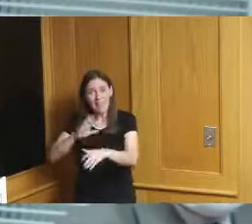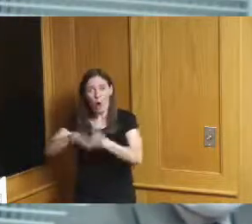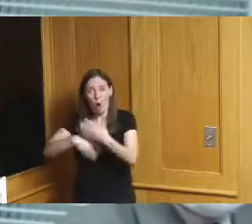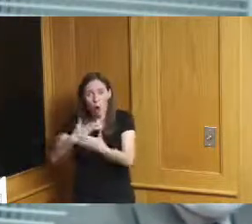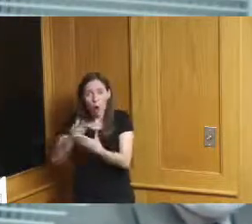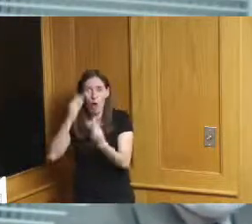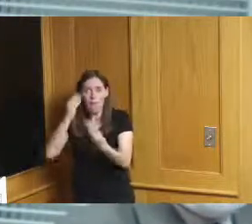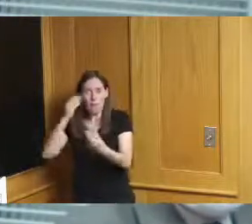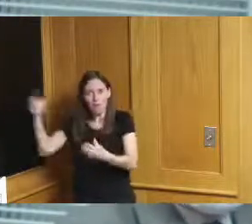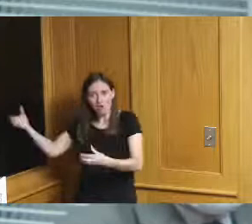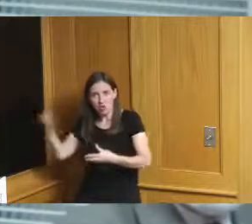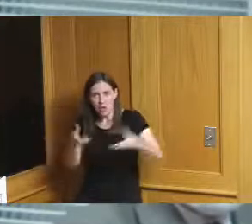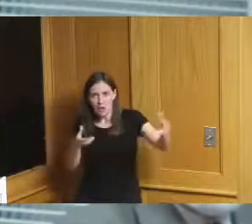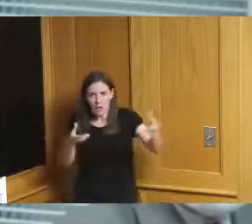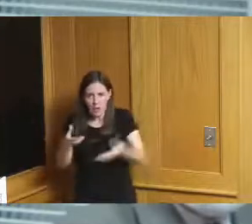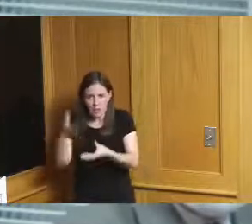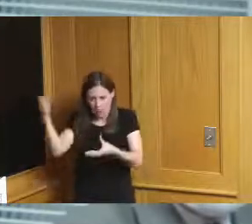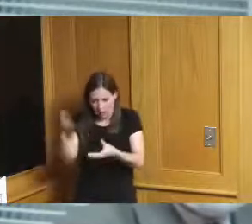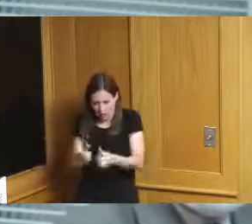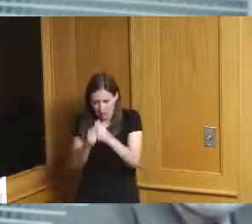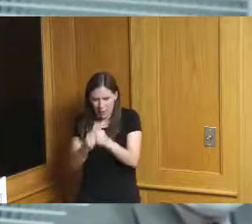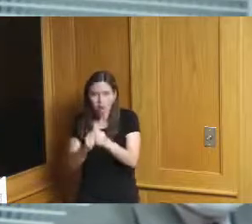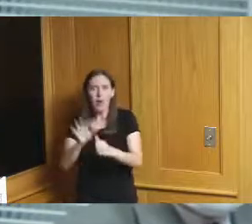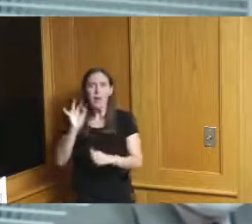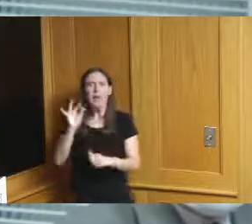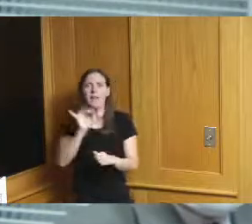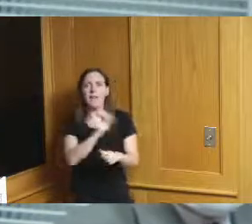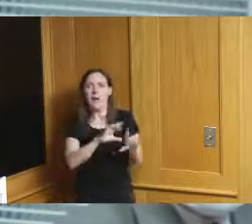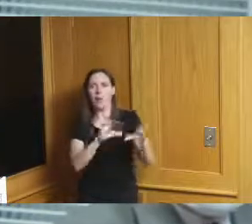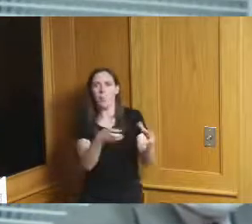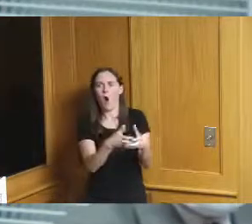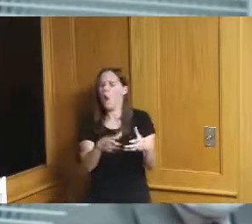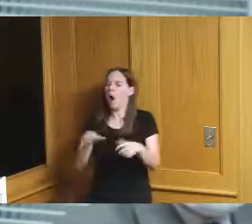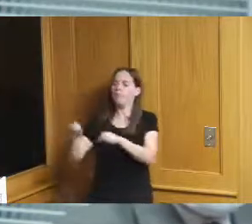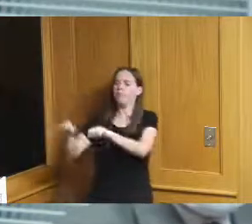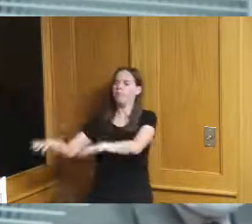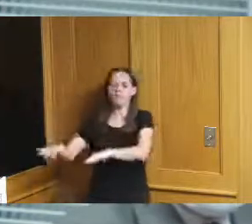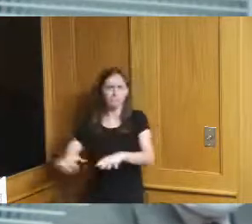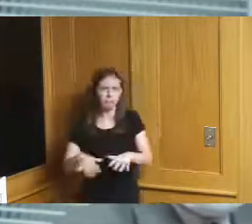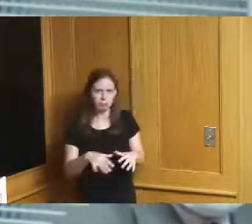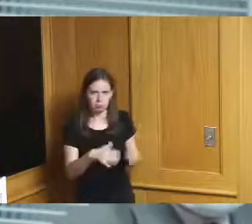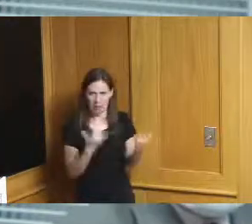thing then suddenly that that package becomes less useful to everyone else so not something